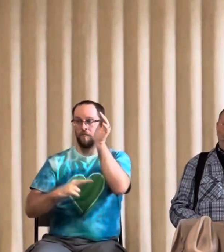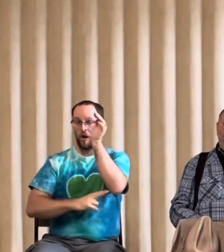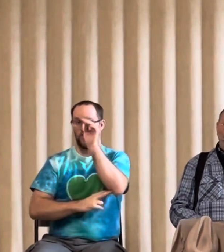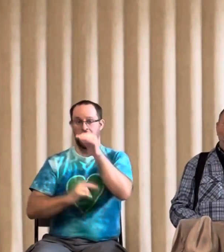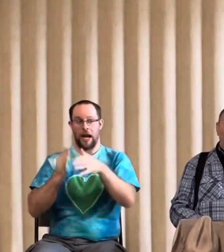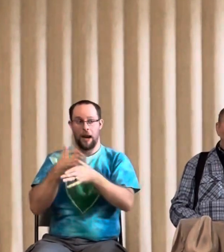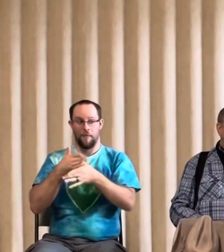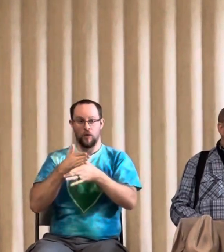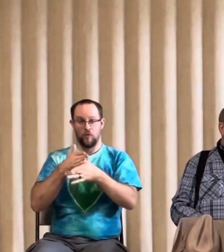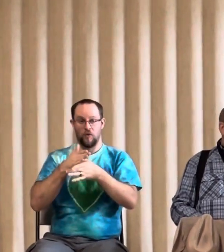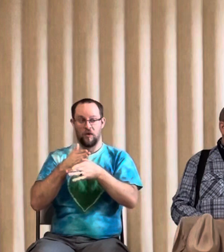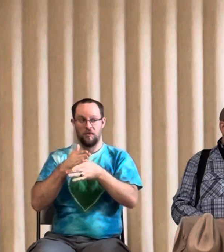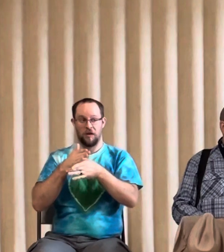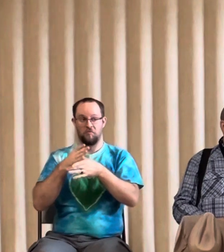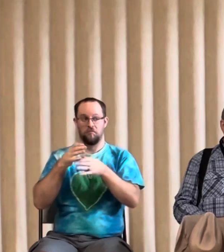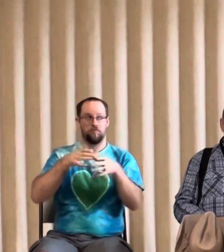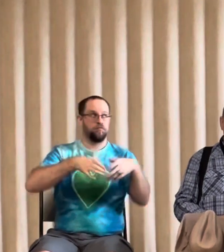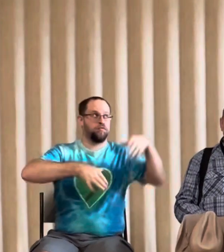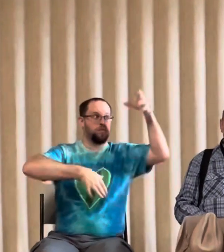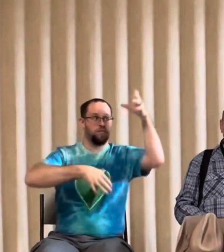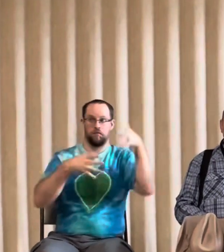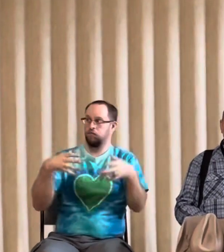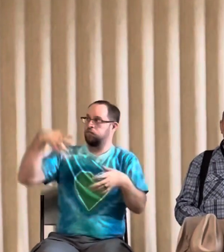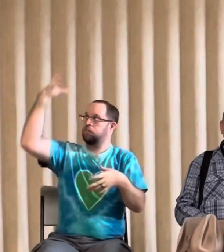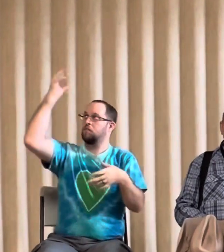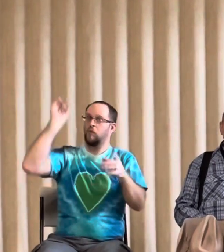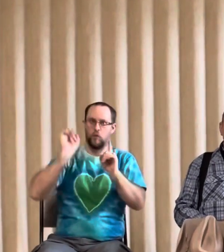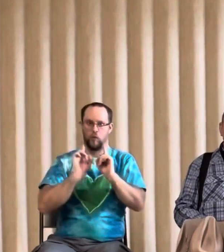towering skyscrapers." So there's their little adventure through the city.